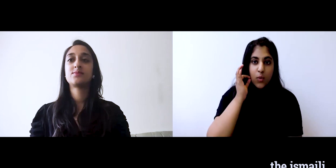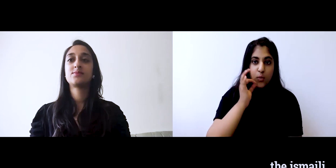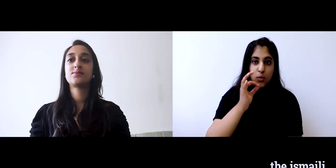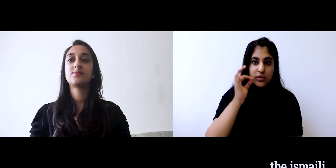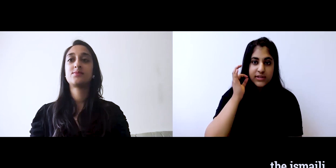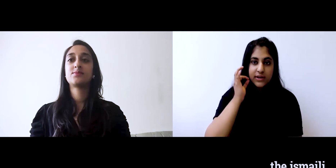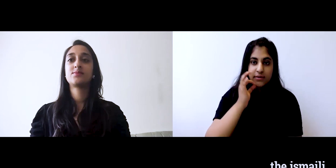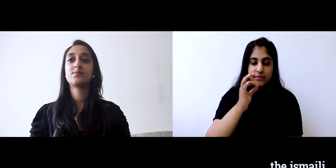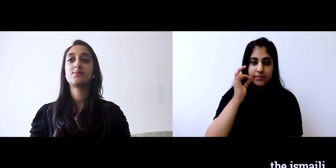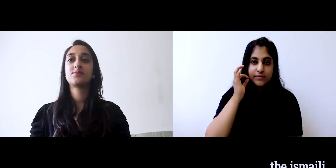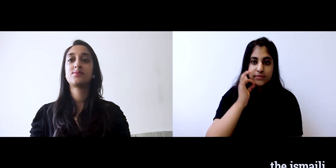Water